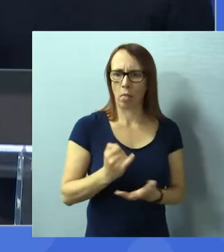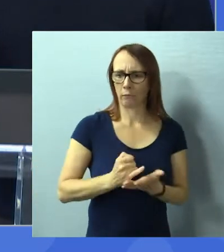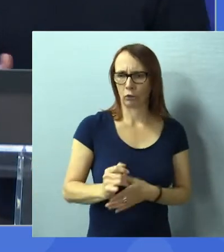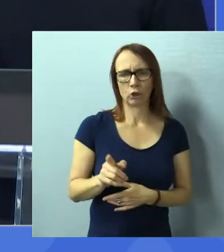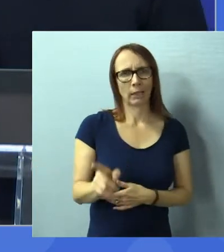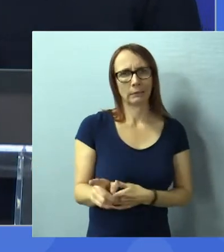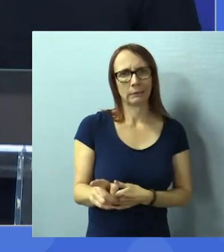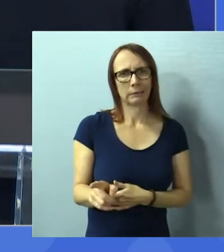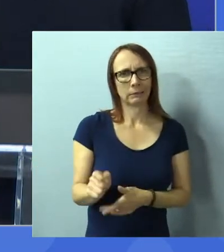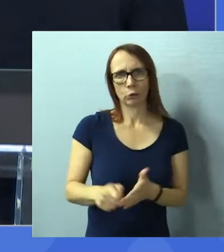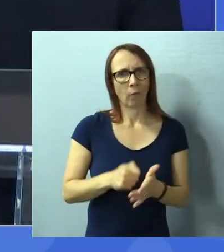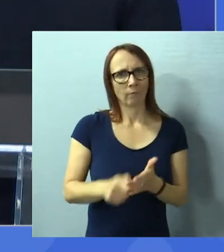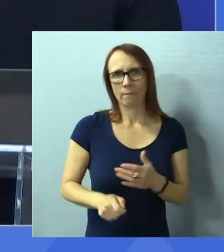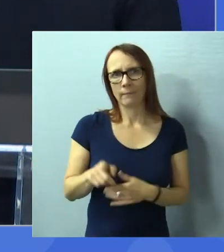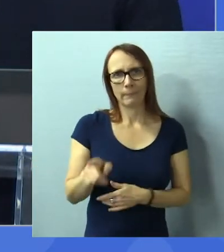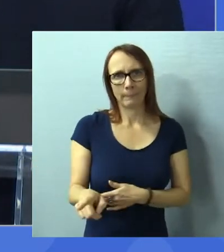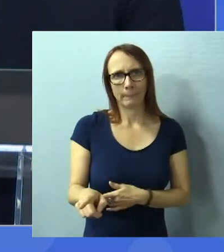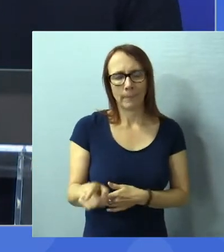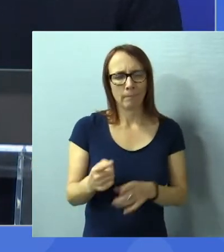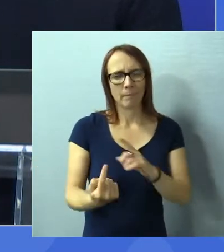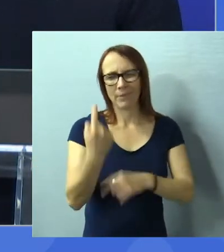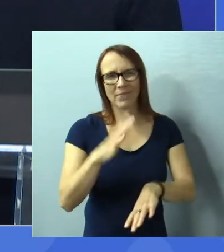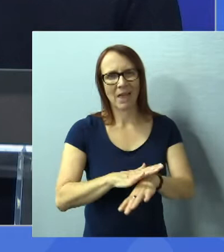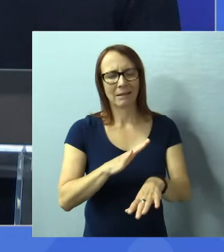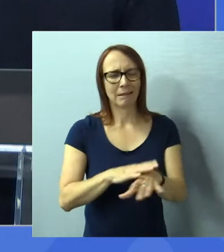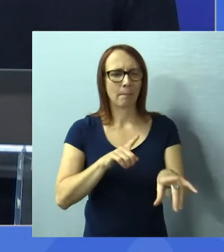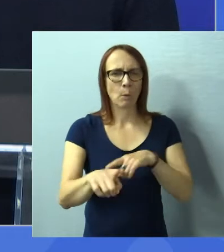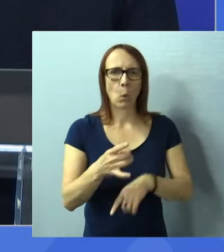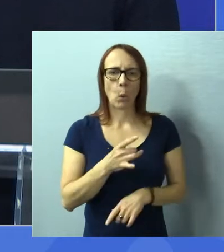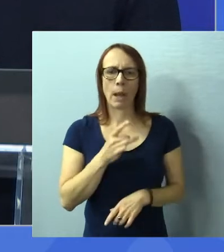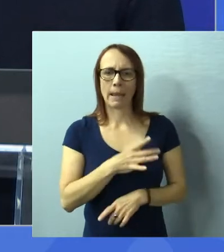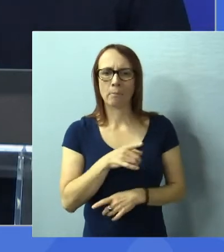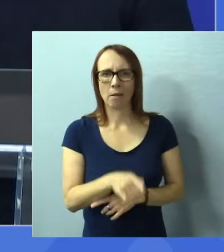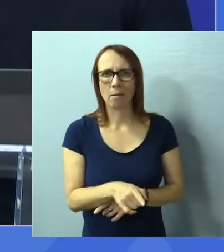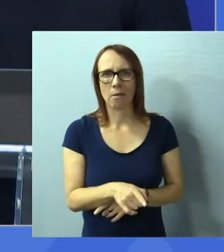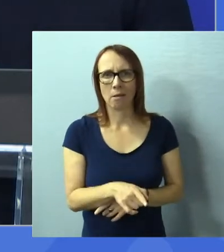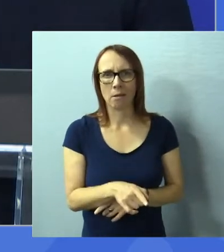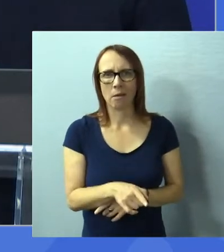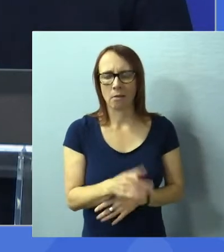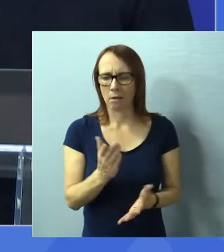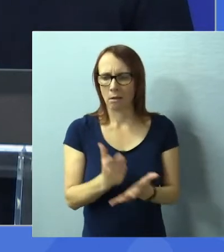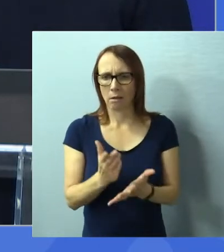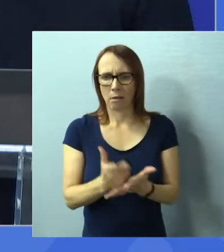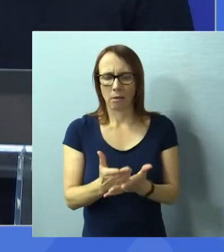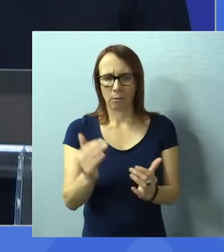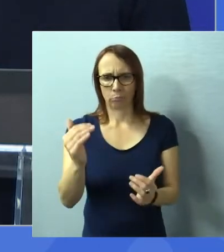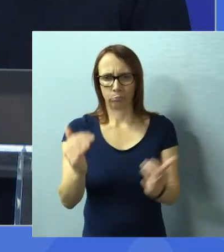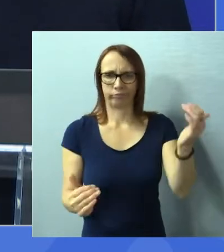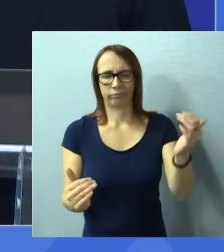which of that time would tend to return a majority of Labour MPs two seats in Scotland so there was a political debate a democratic deficit at least the